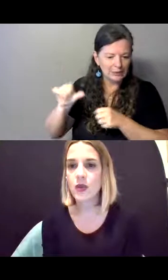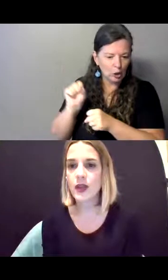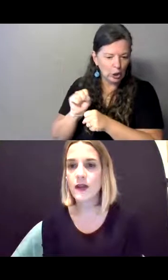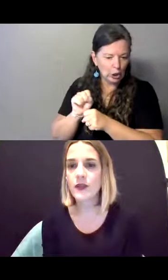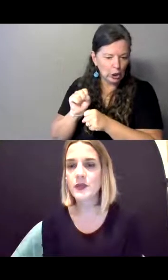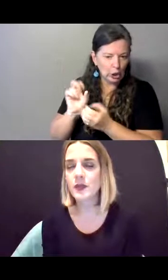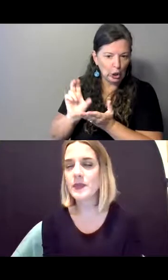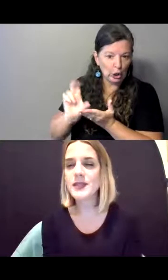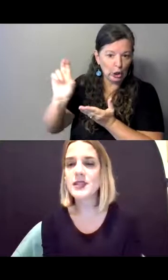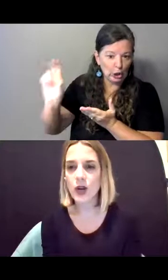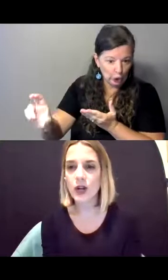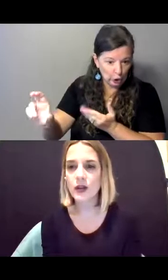you can give them some busy work